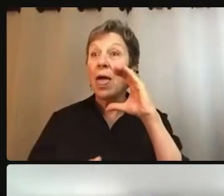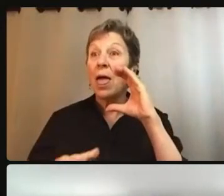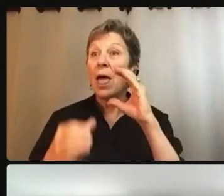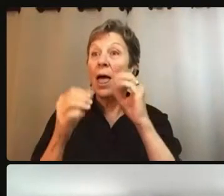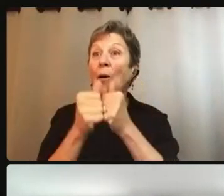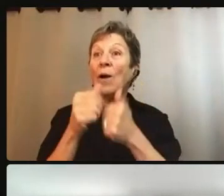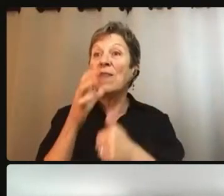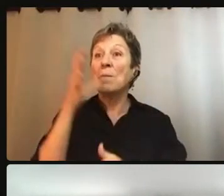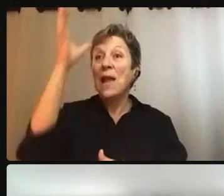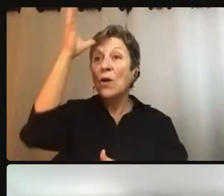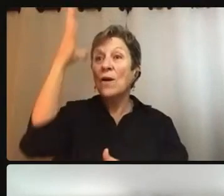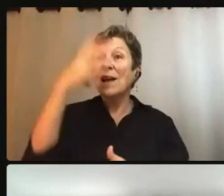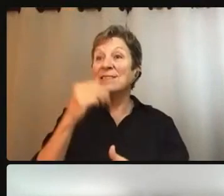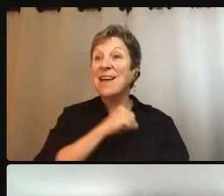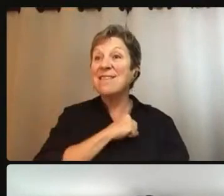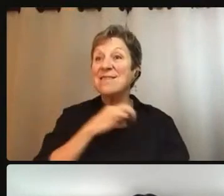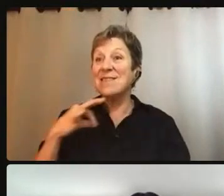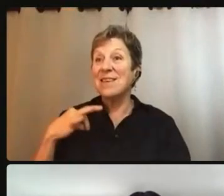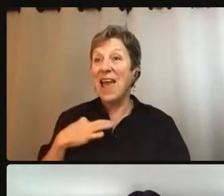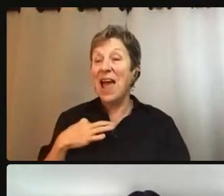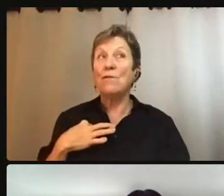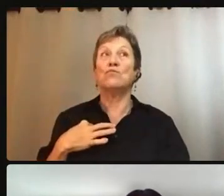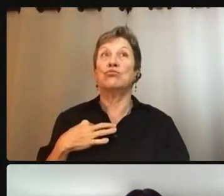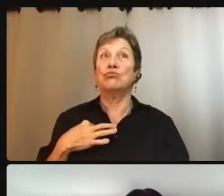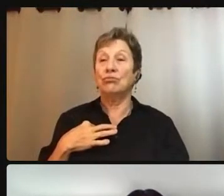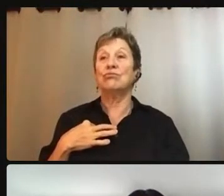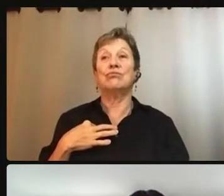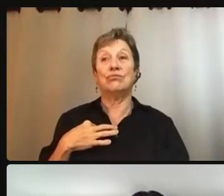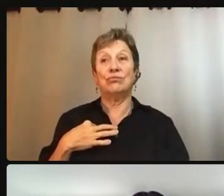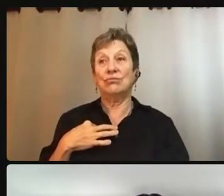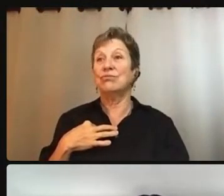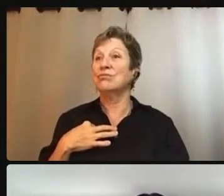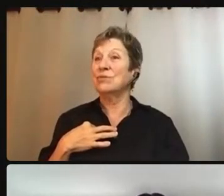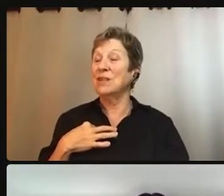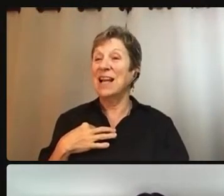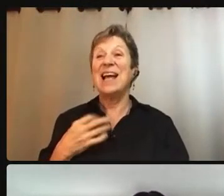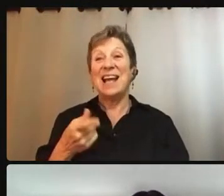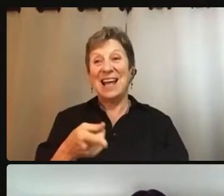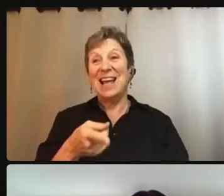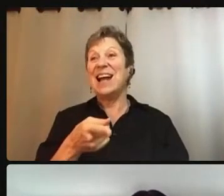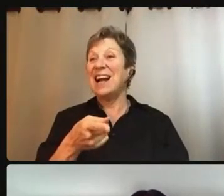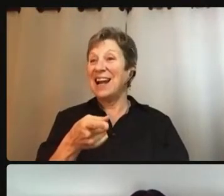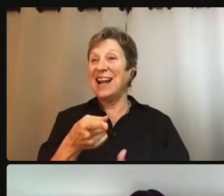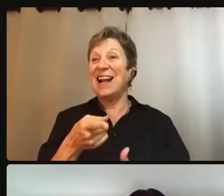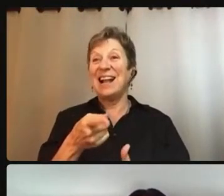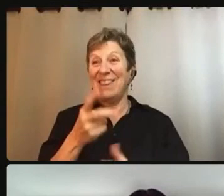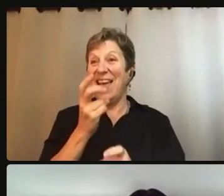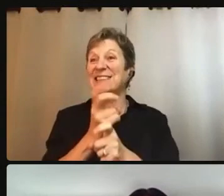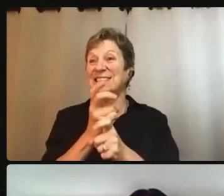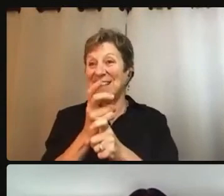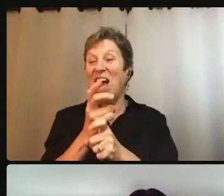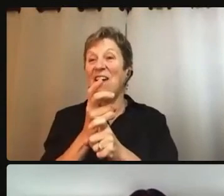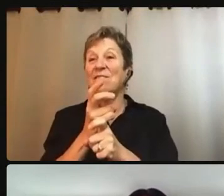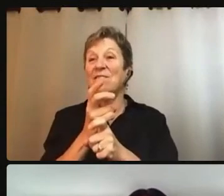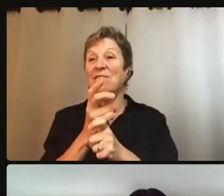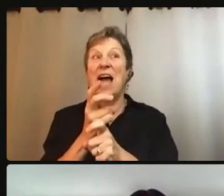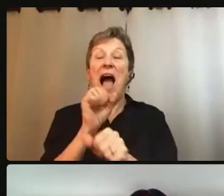I BELIEVE THAT THE LACK